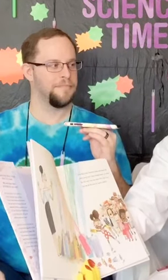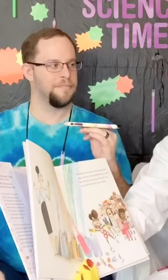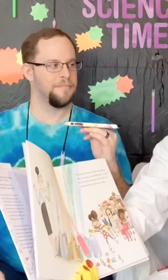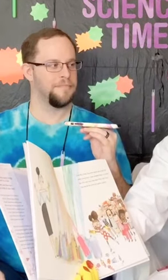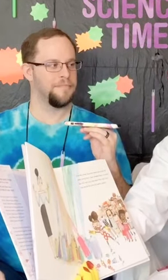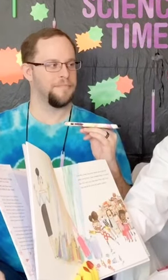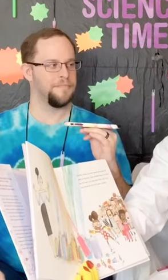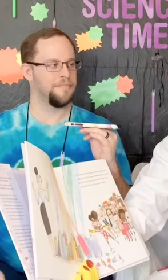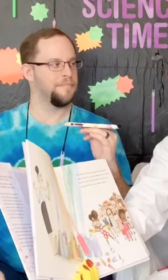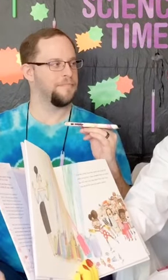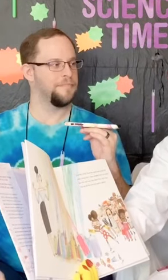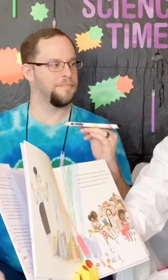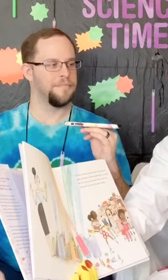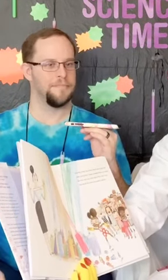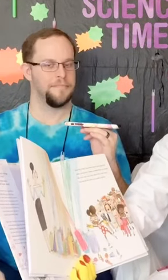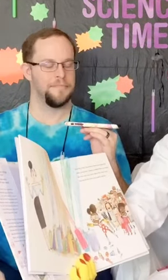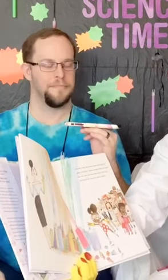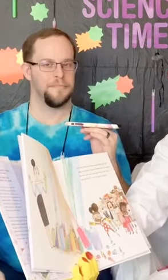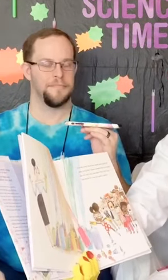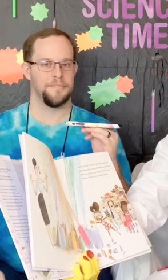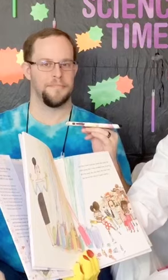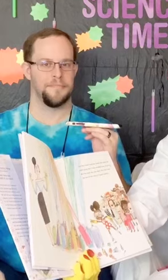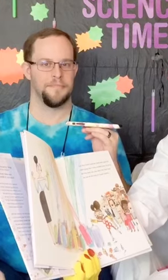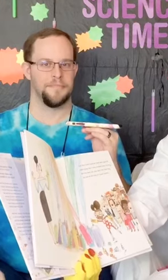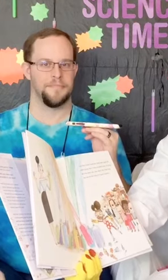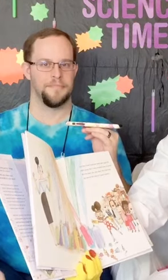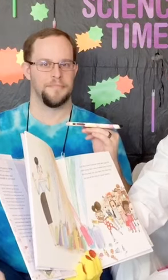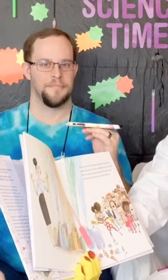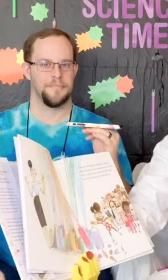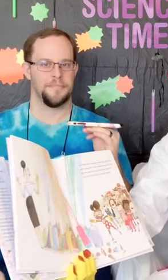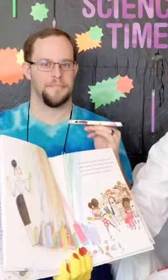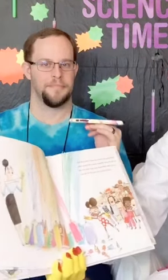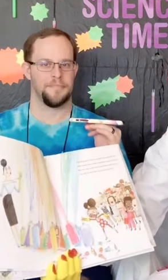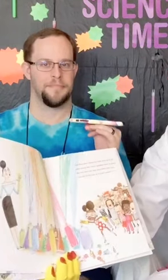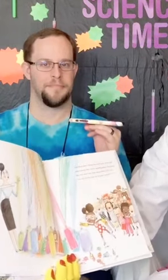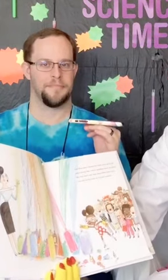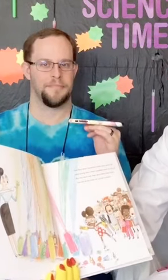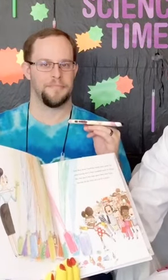Miss Ada Twist. She had all the traits of a great